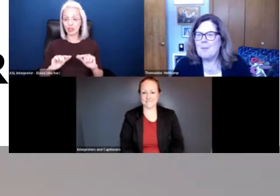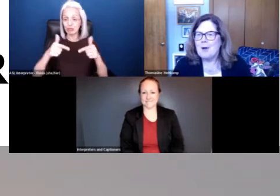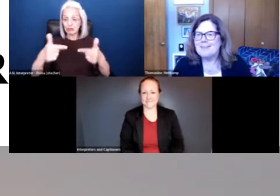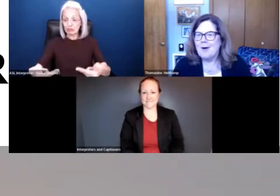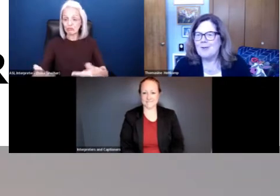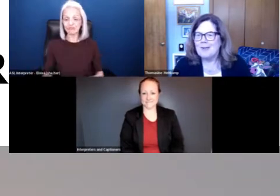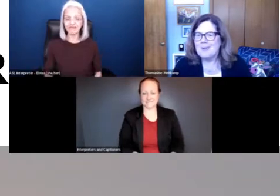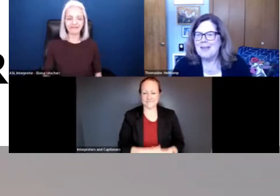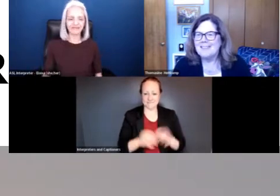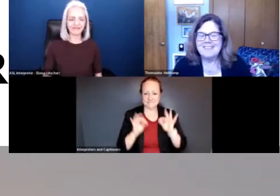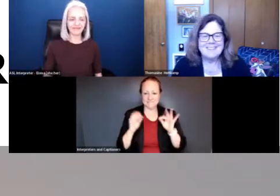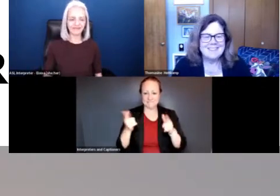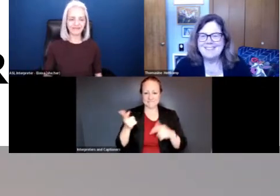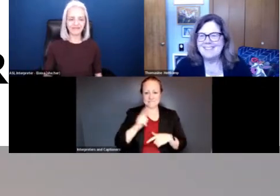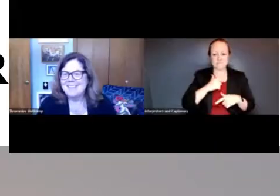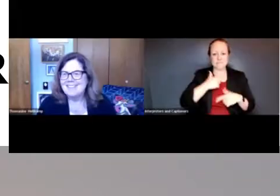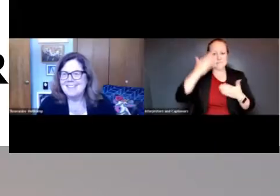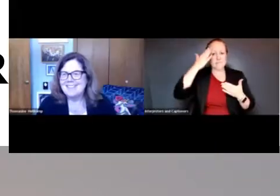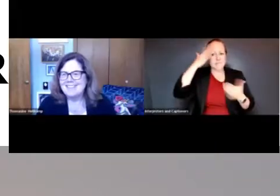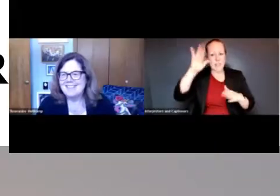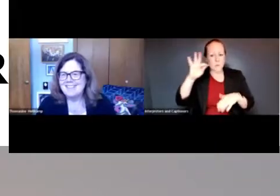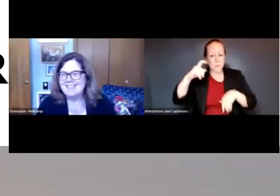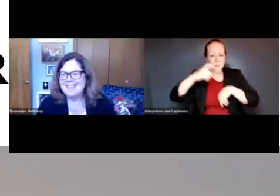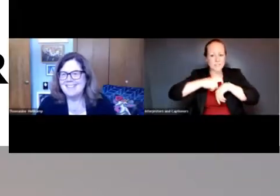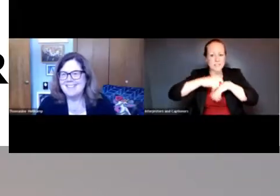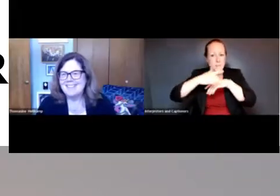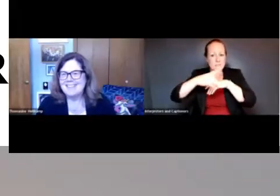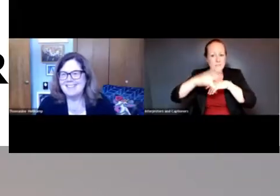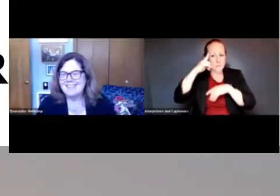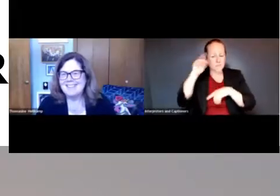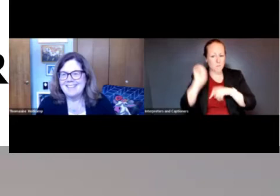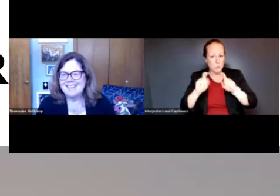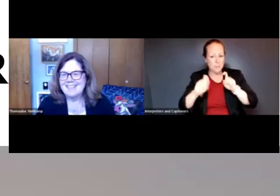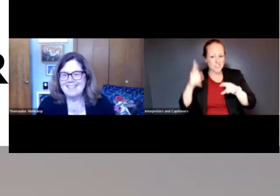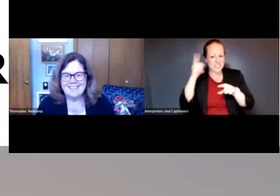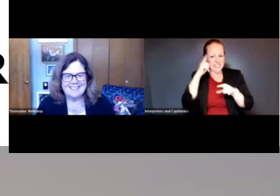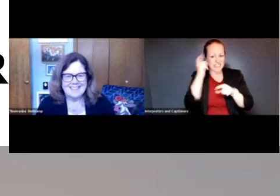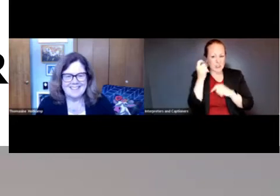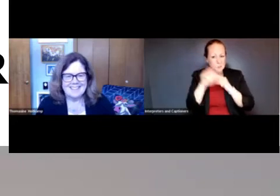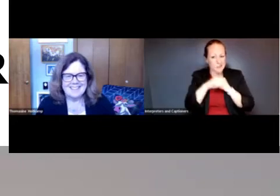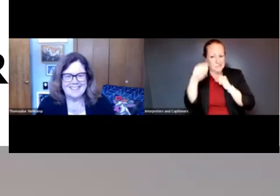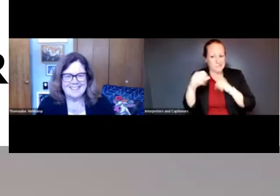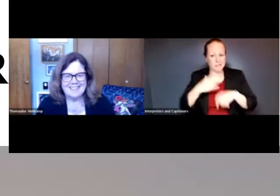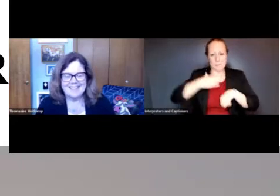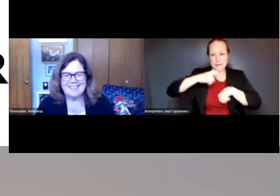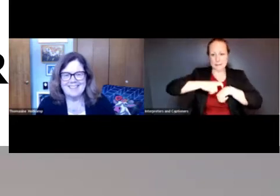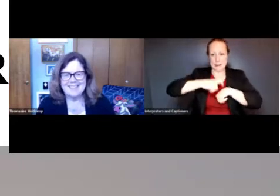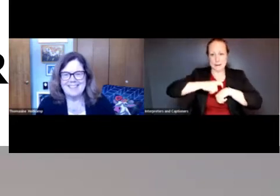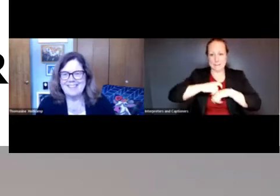went over a little bit Judy Dettmer: I'm scanning right